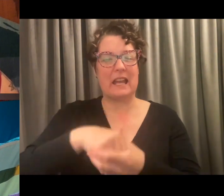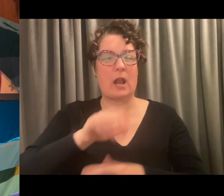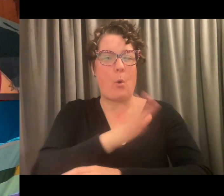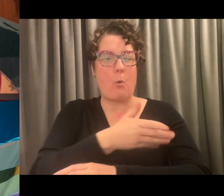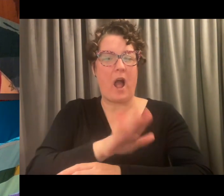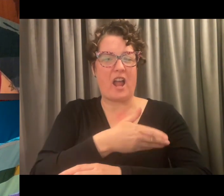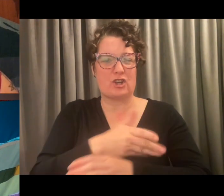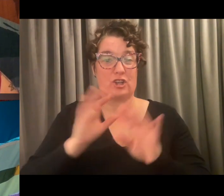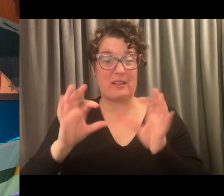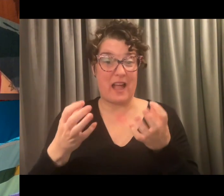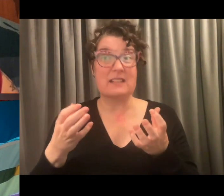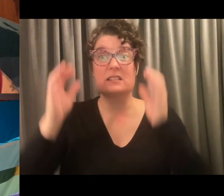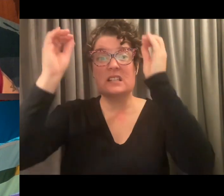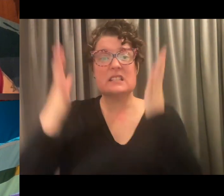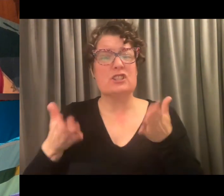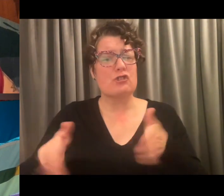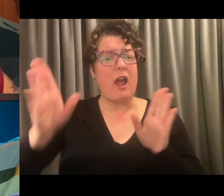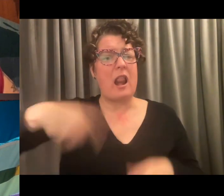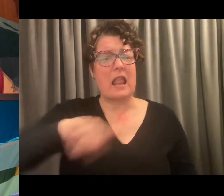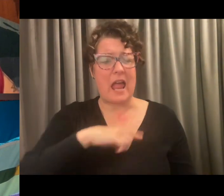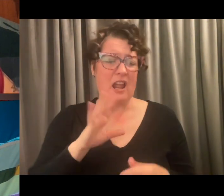And that's where it first even occurred to me how queer people had sex.